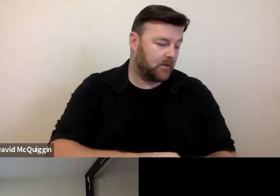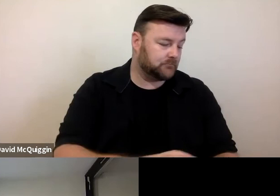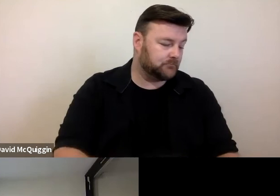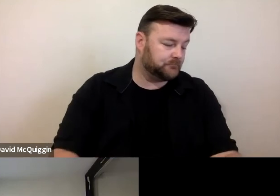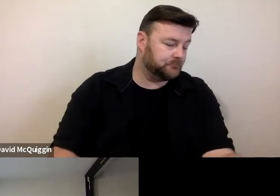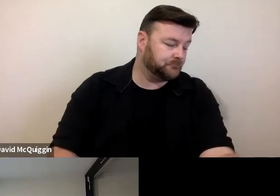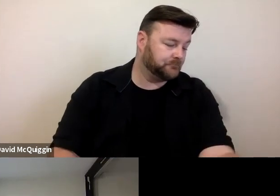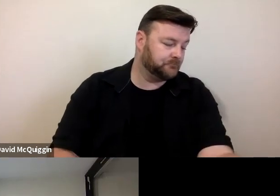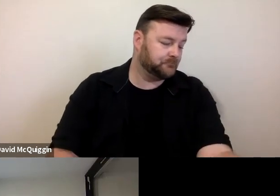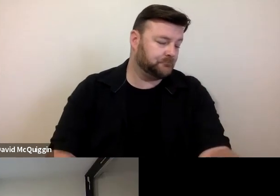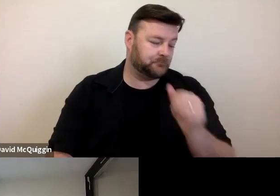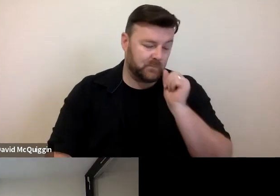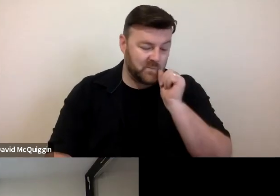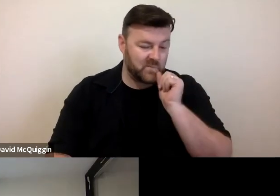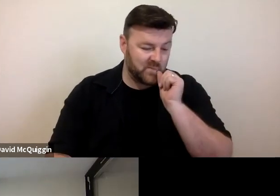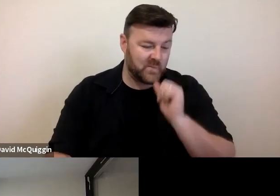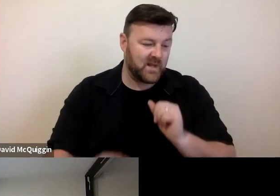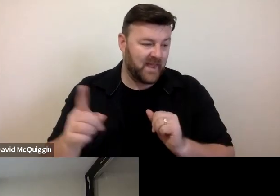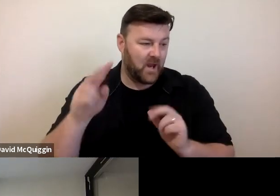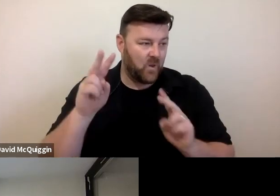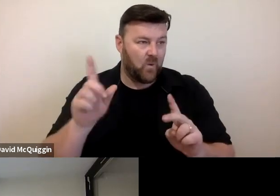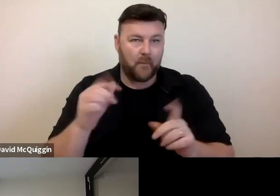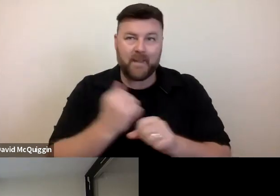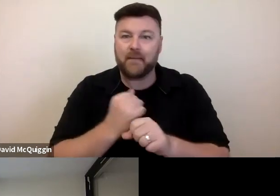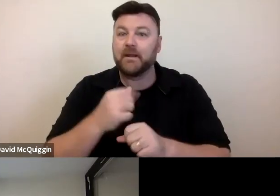movie, what they might consider an issue. So we created a list of key